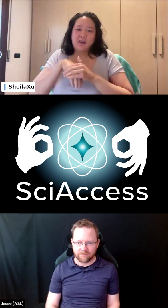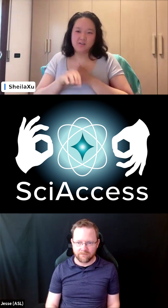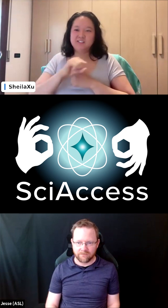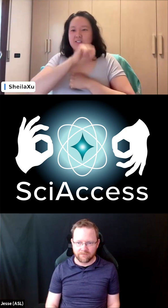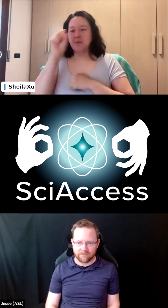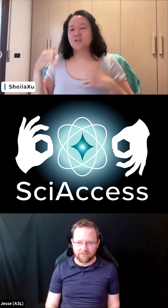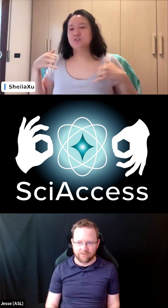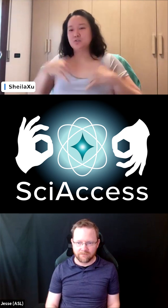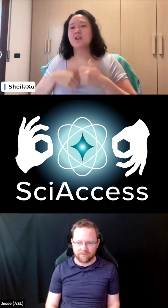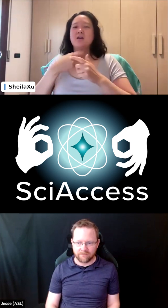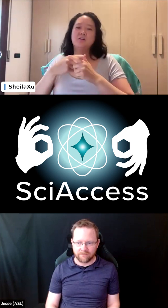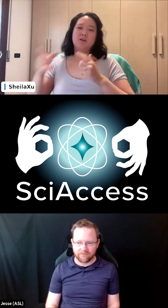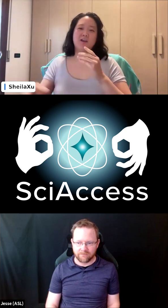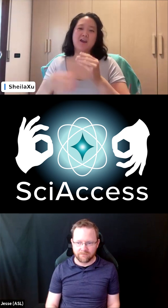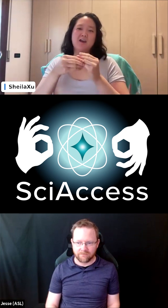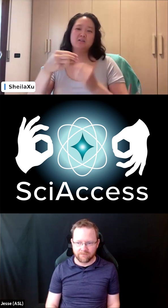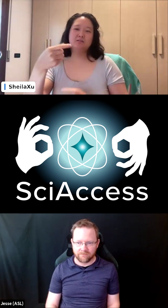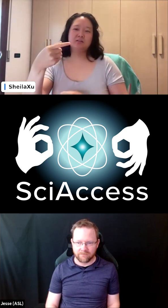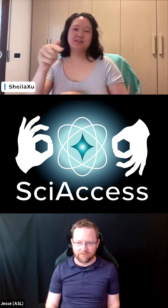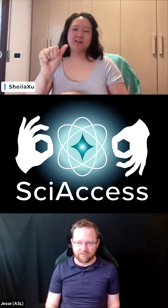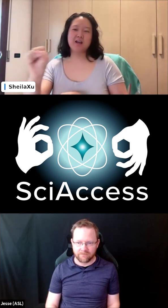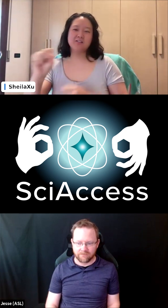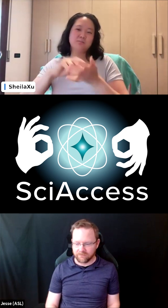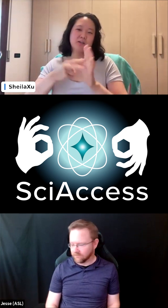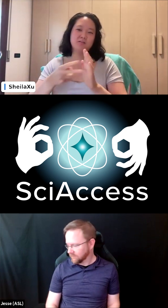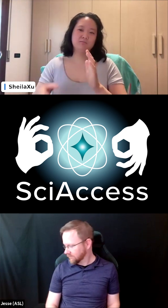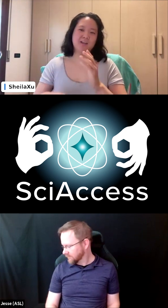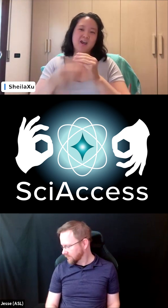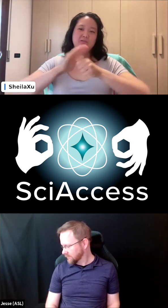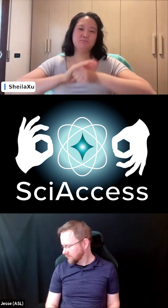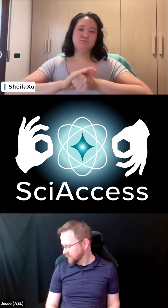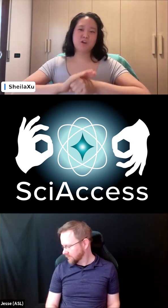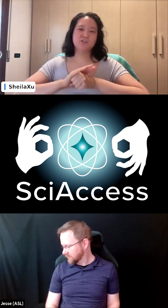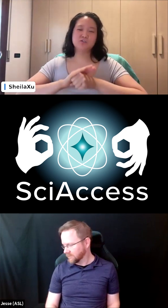and then you add gas and the gas in the suit helps the suit